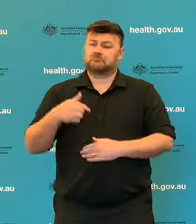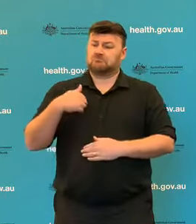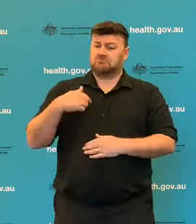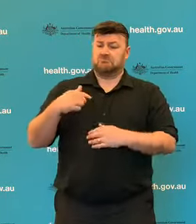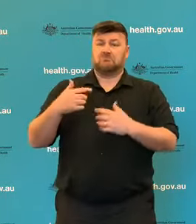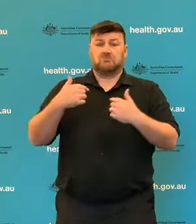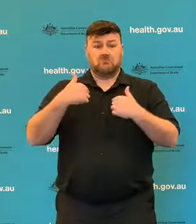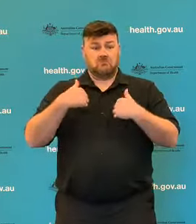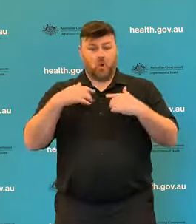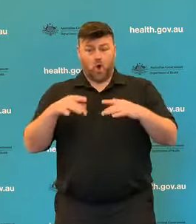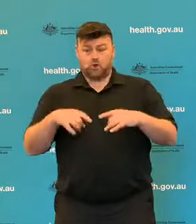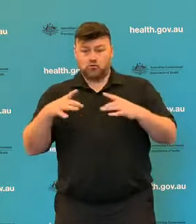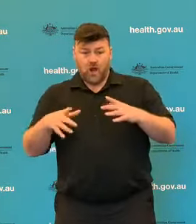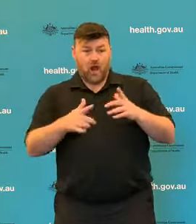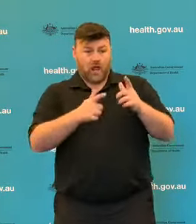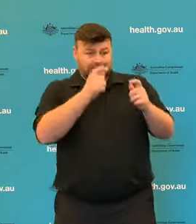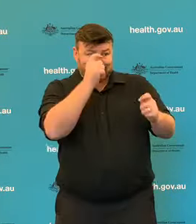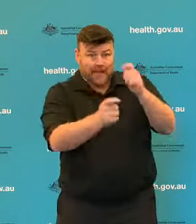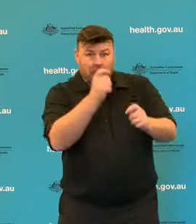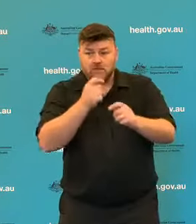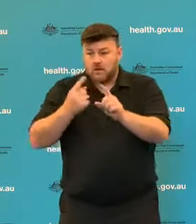and tracing and isolation continues to work